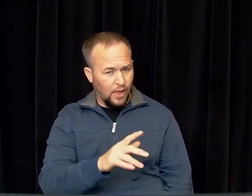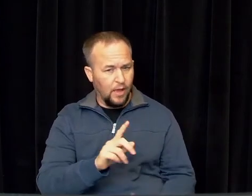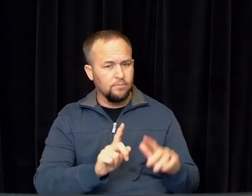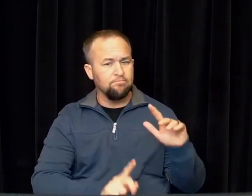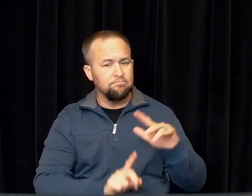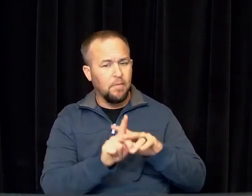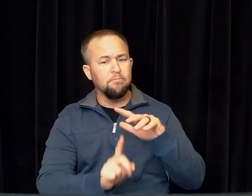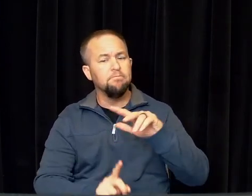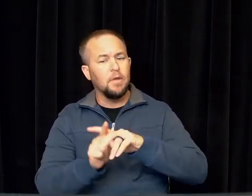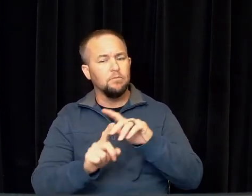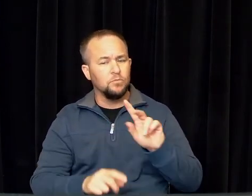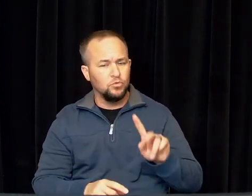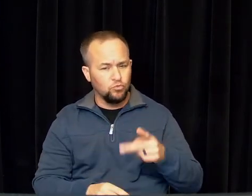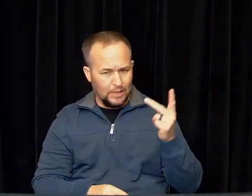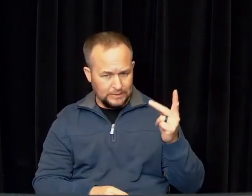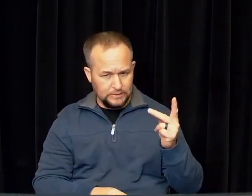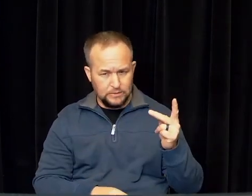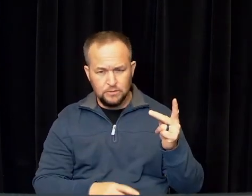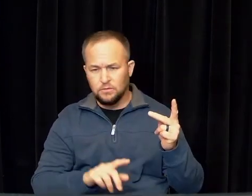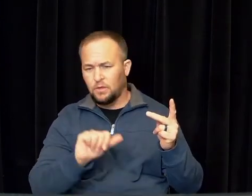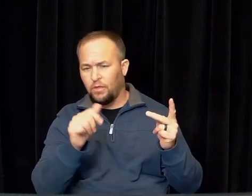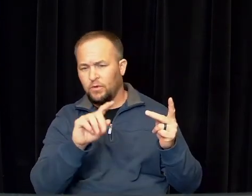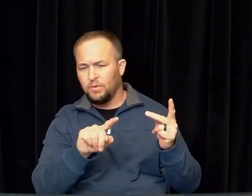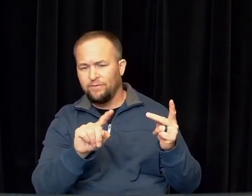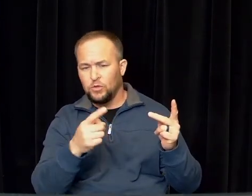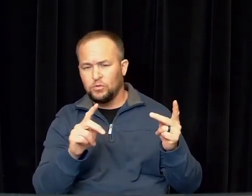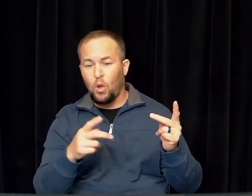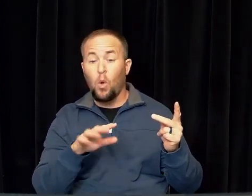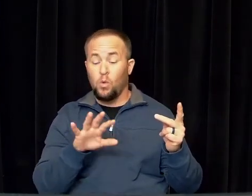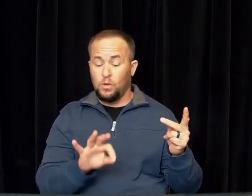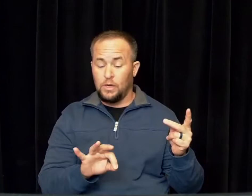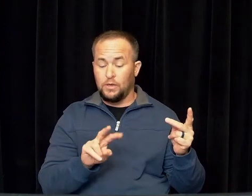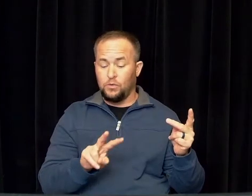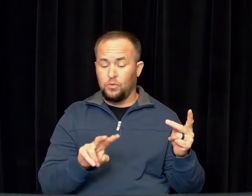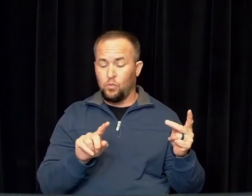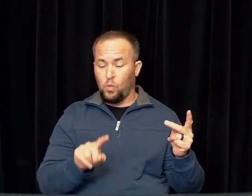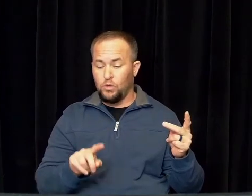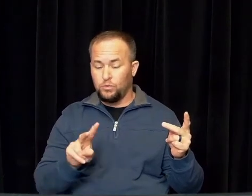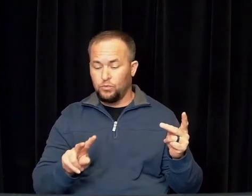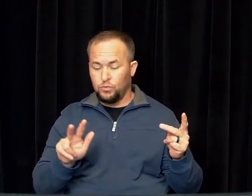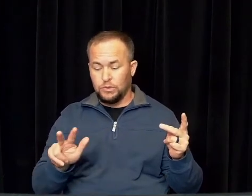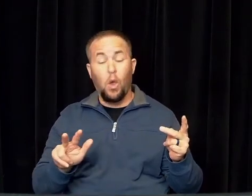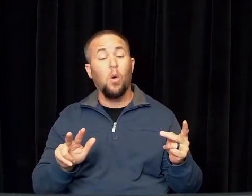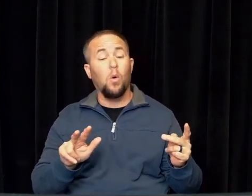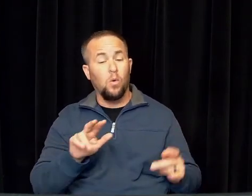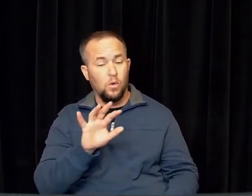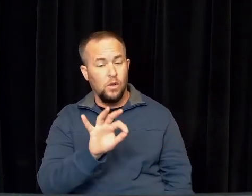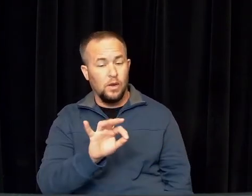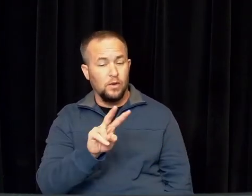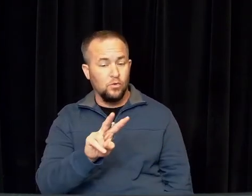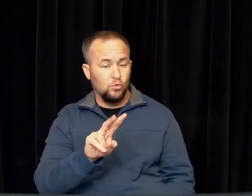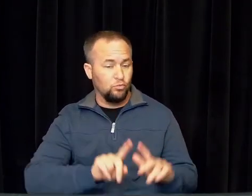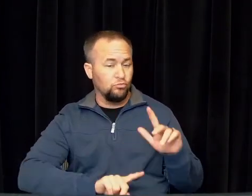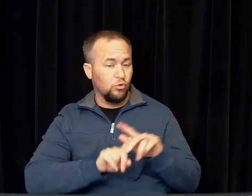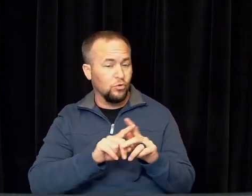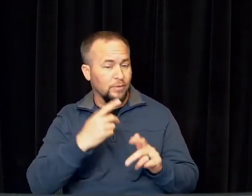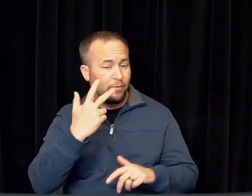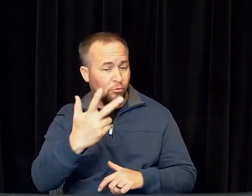twice, everything else up until oh! 92 occurs once, twice, and oh! three times. So therefore, our mode